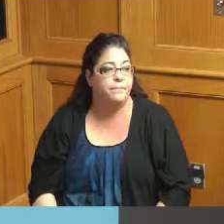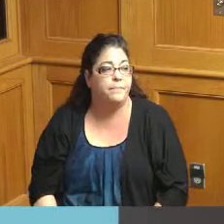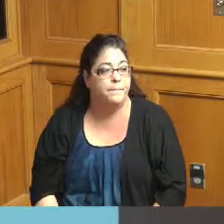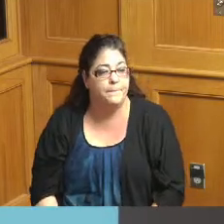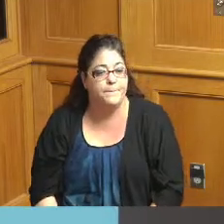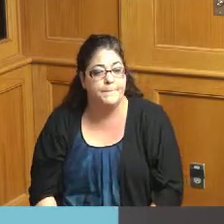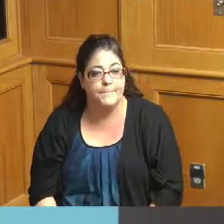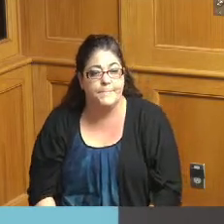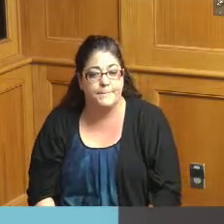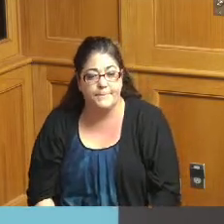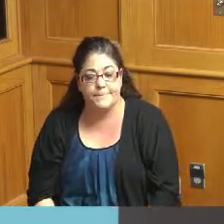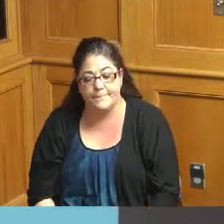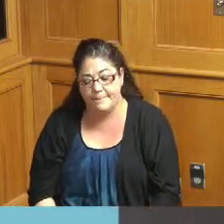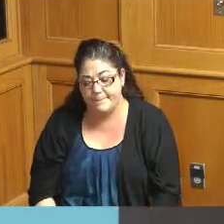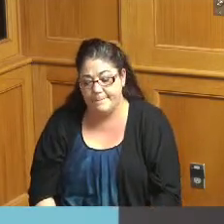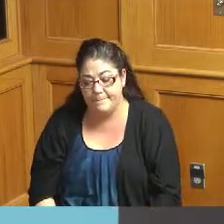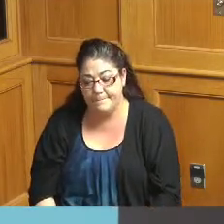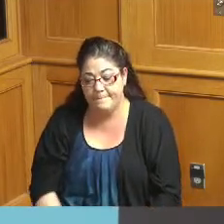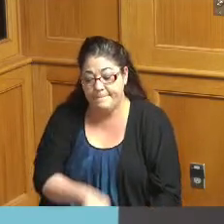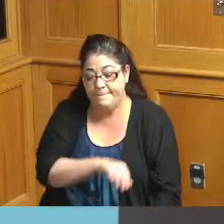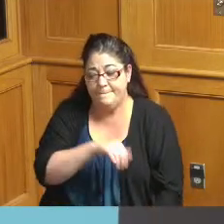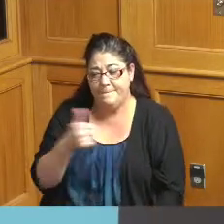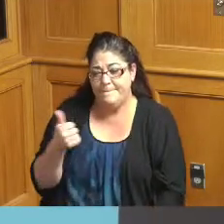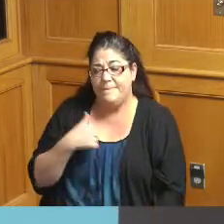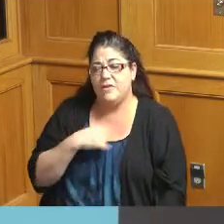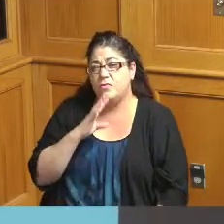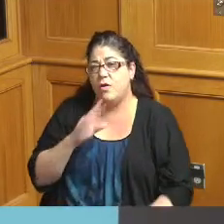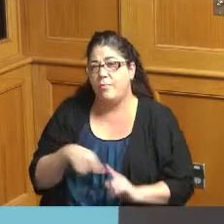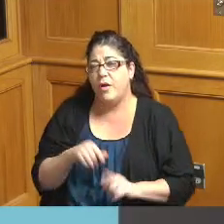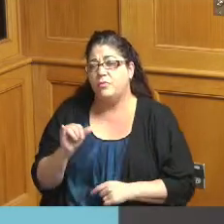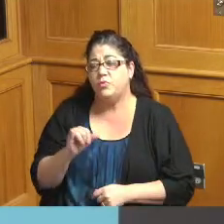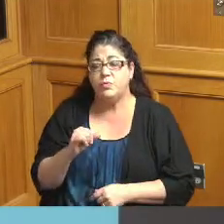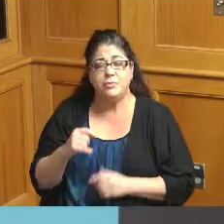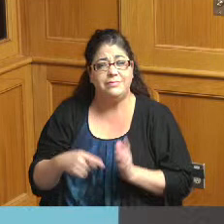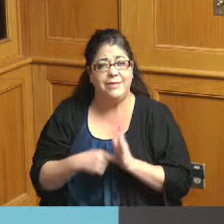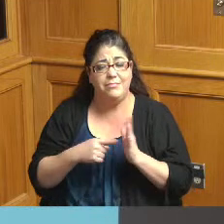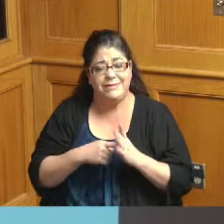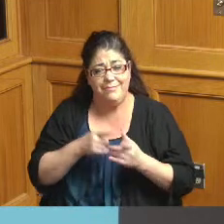the other area which I talked about already is there's hard to fill Youth Center positions